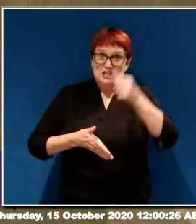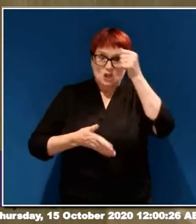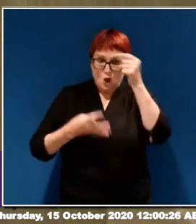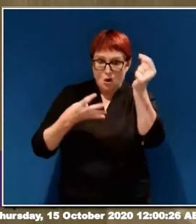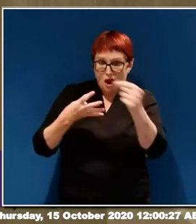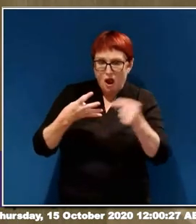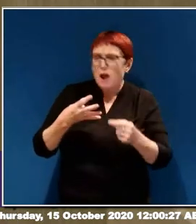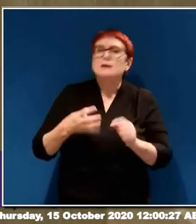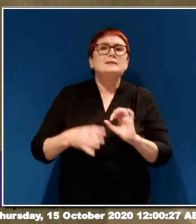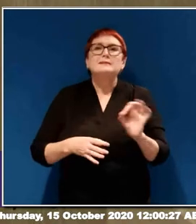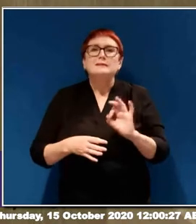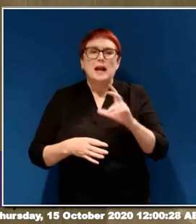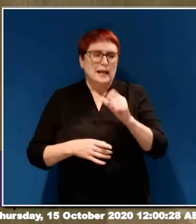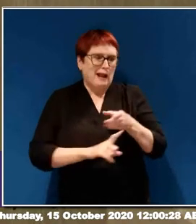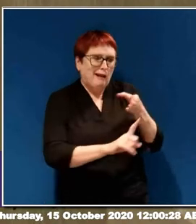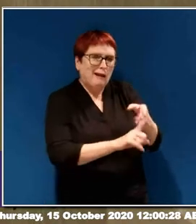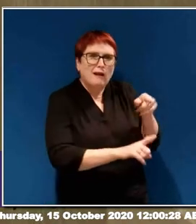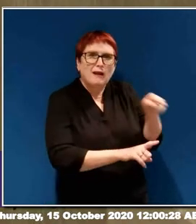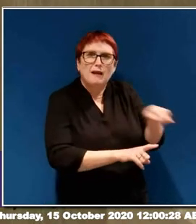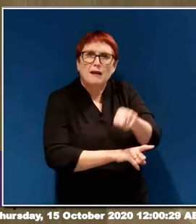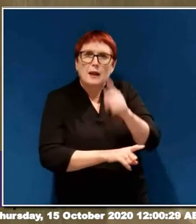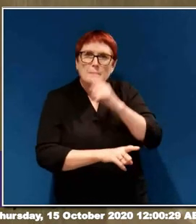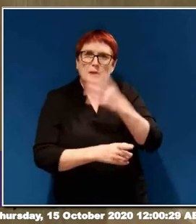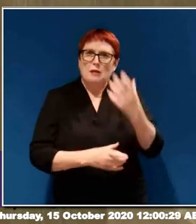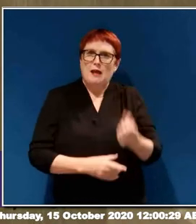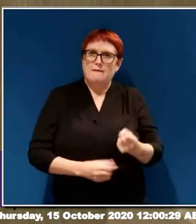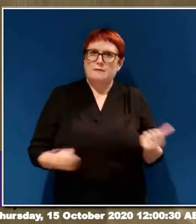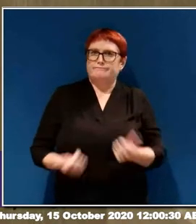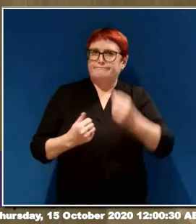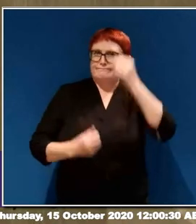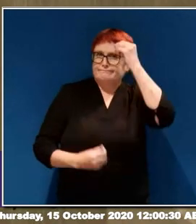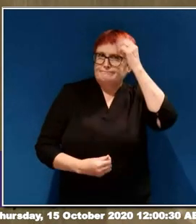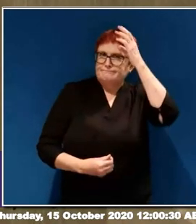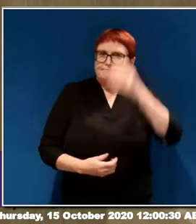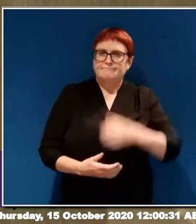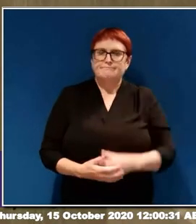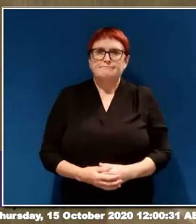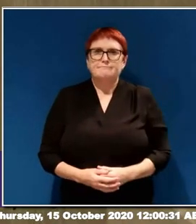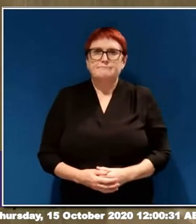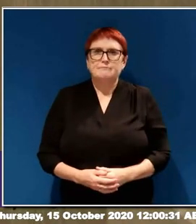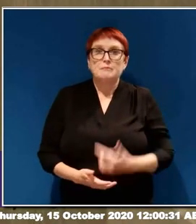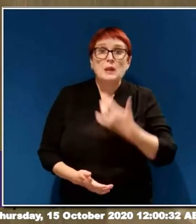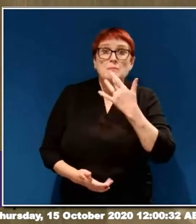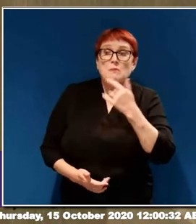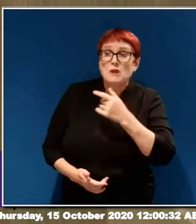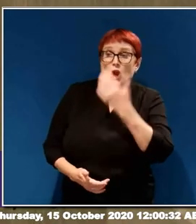I know that if someone phones me, a school phones me about a concern